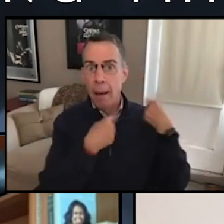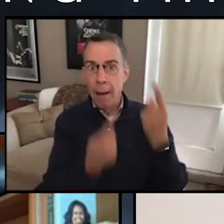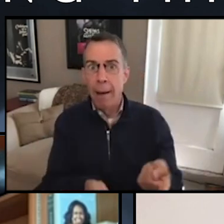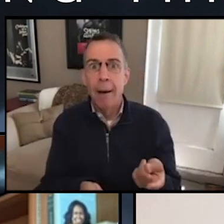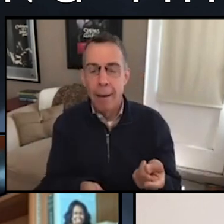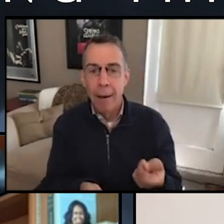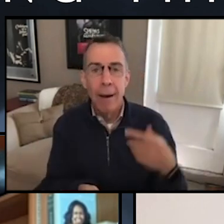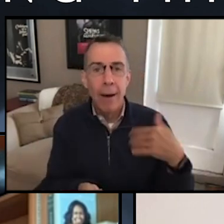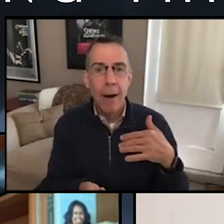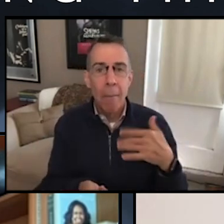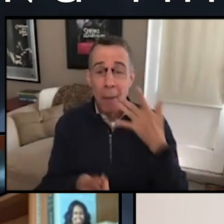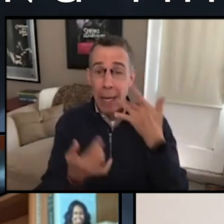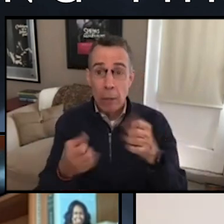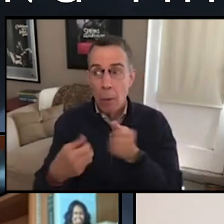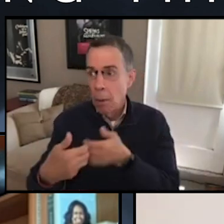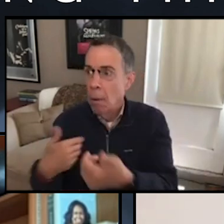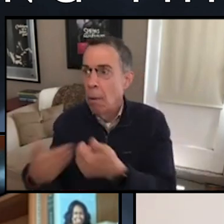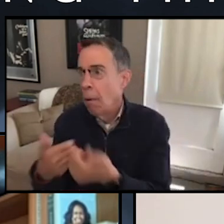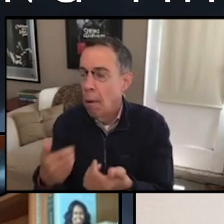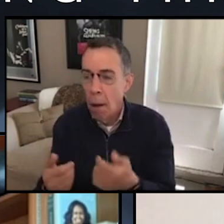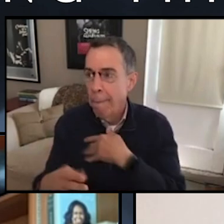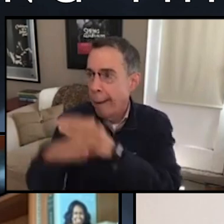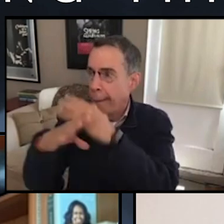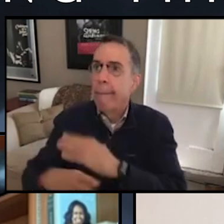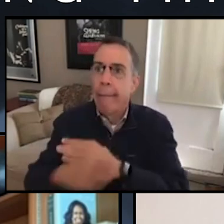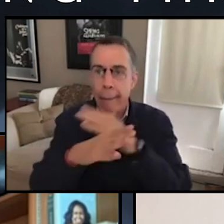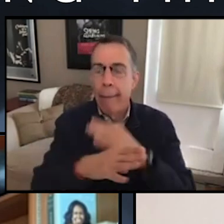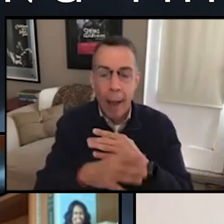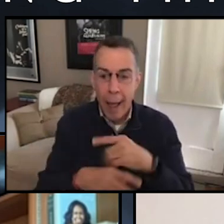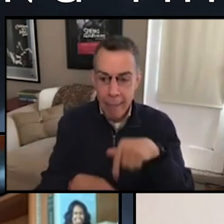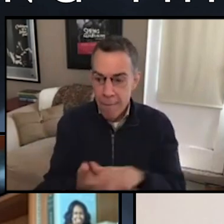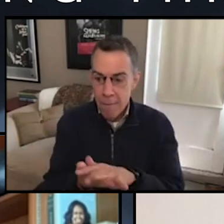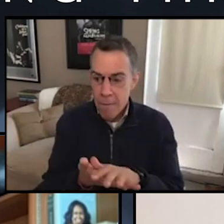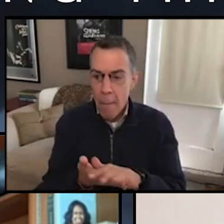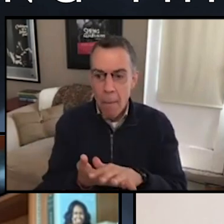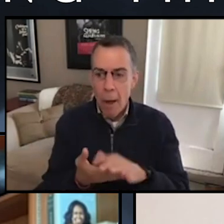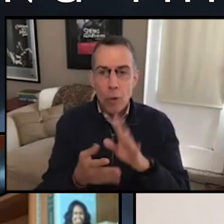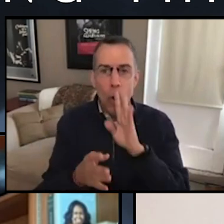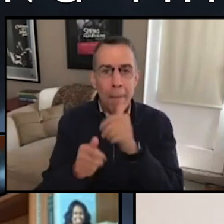divisiveness, but such barriers, between us to be able to foster those